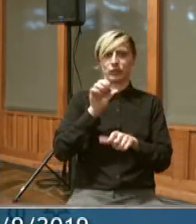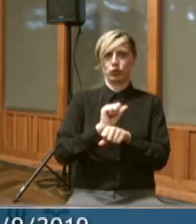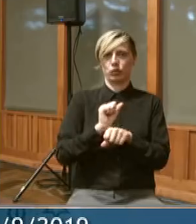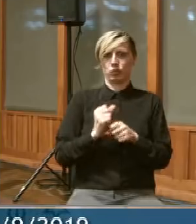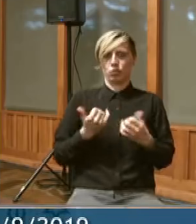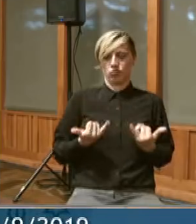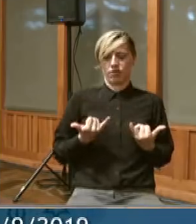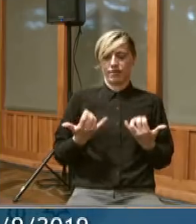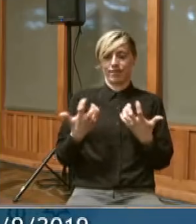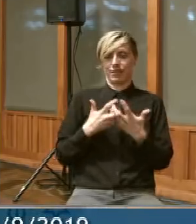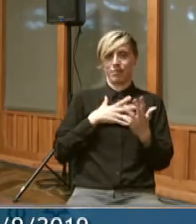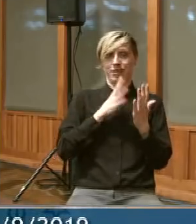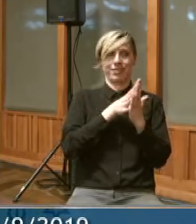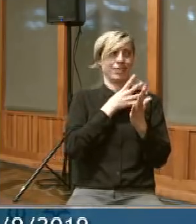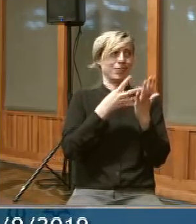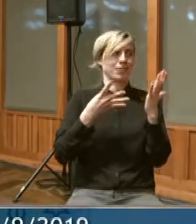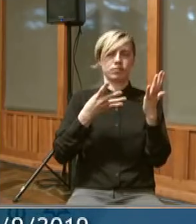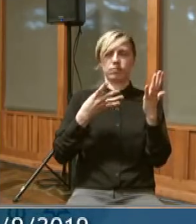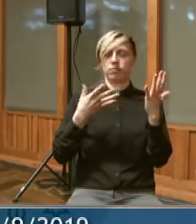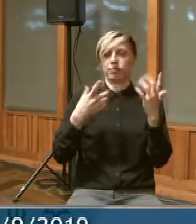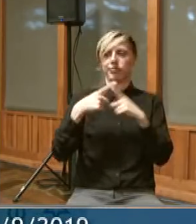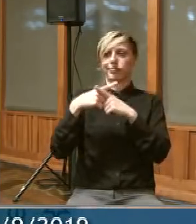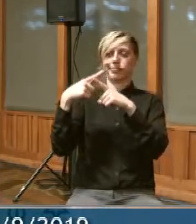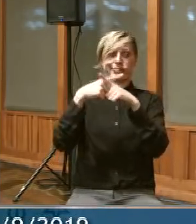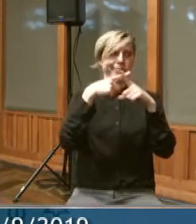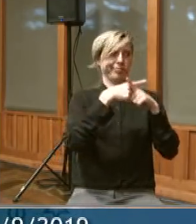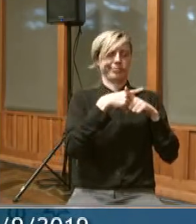I'M A STUDENT AT PSU, FULL-TIME. I CAN'T FIND A JOB.